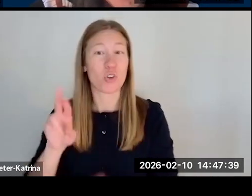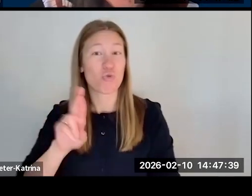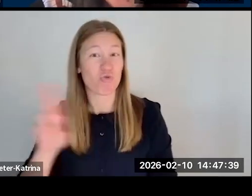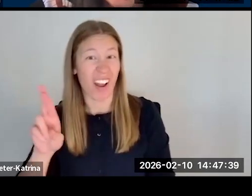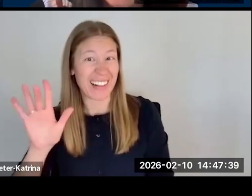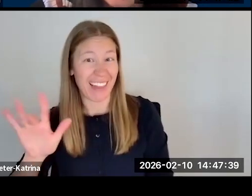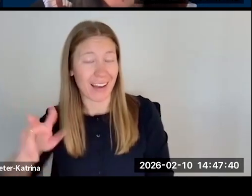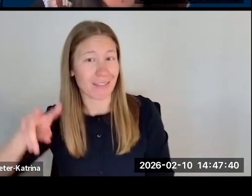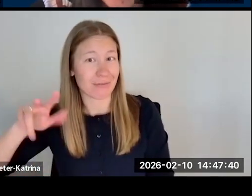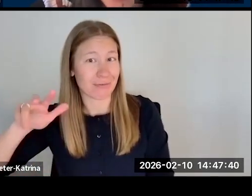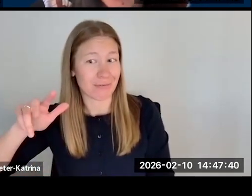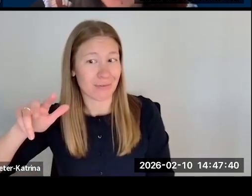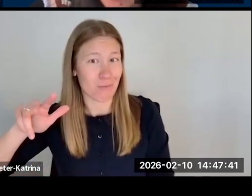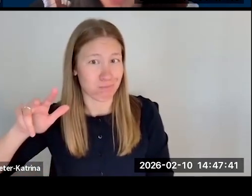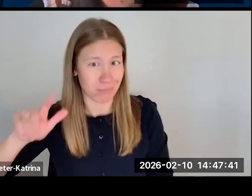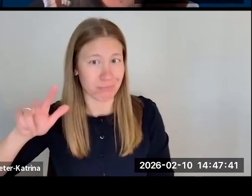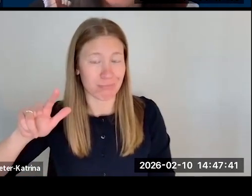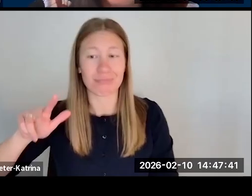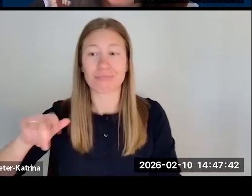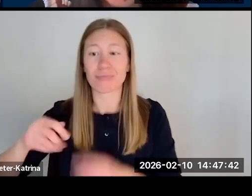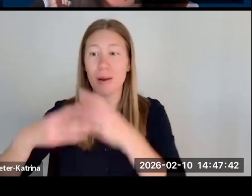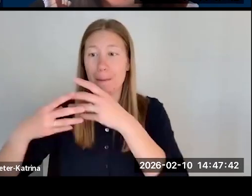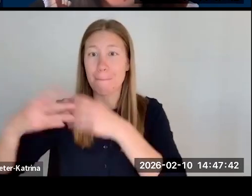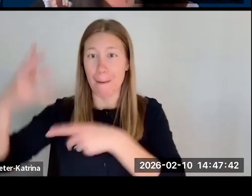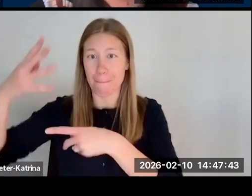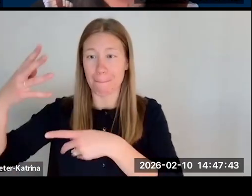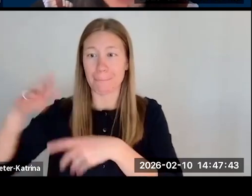and then choose the alt text option from the dropdown list.